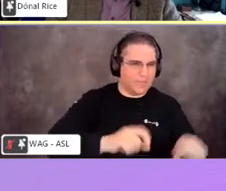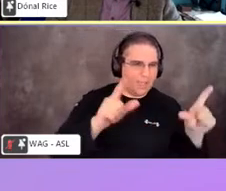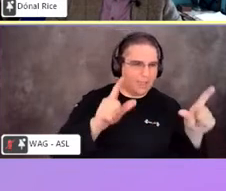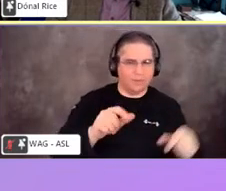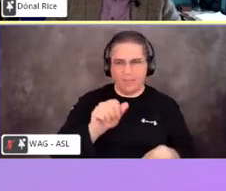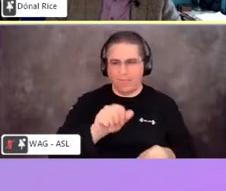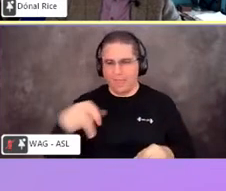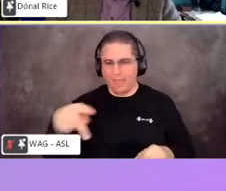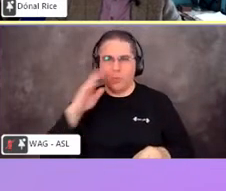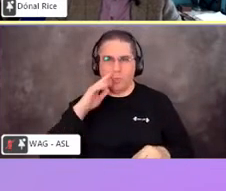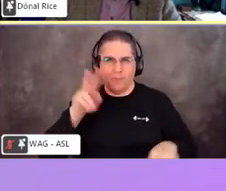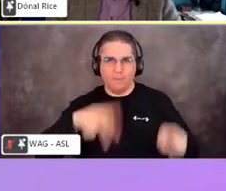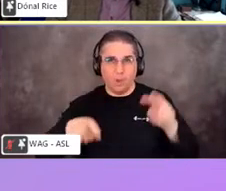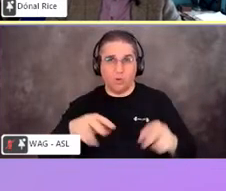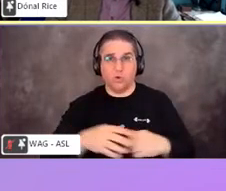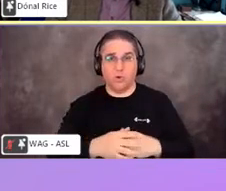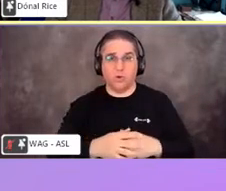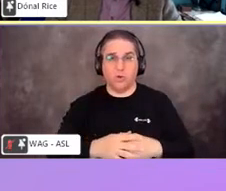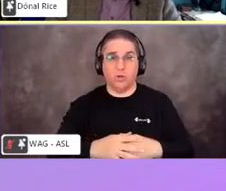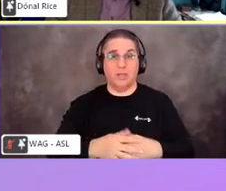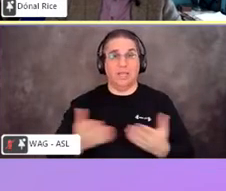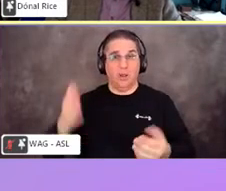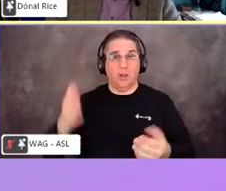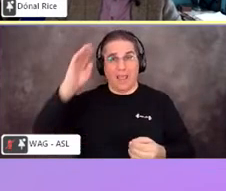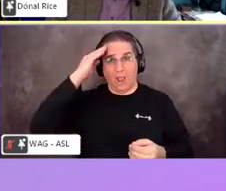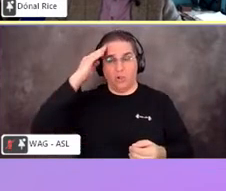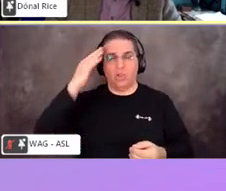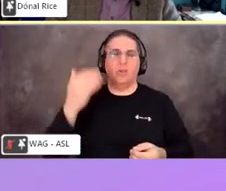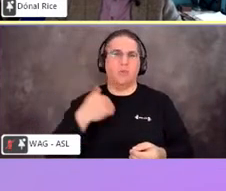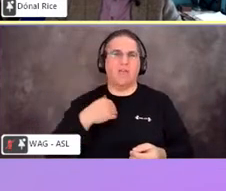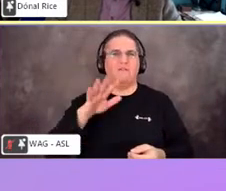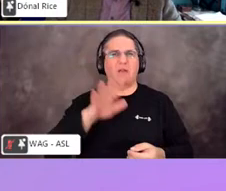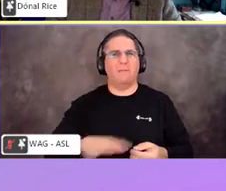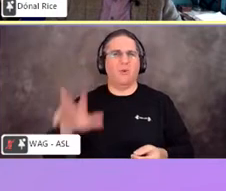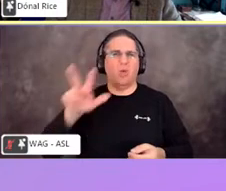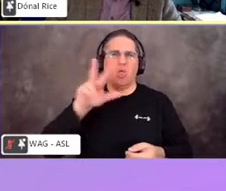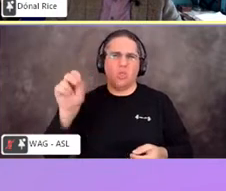requires a certain number of monitoring of that is websites and to be monitored every